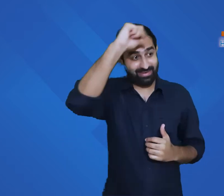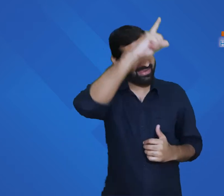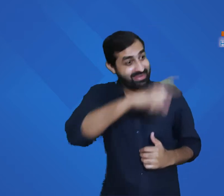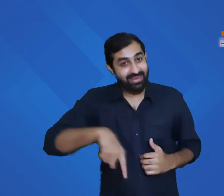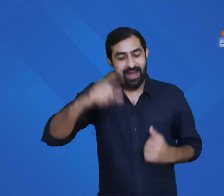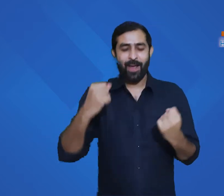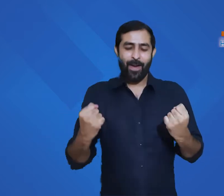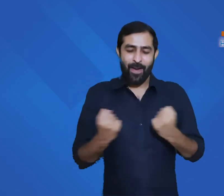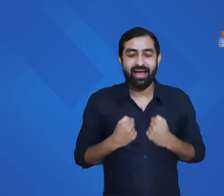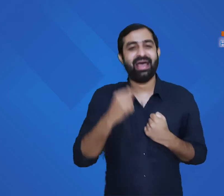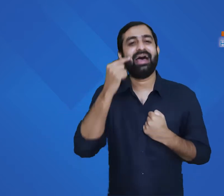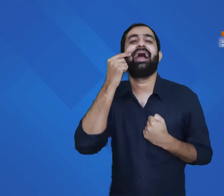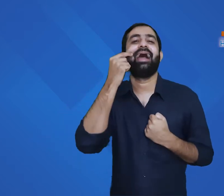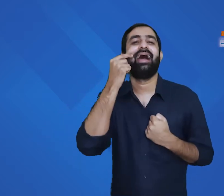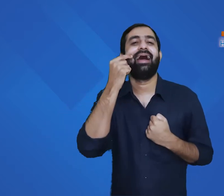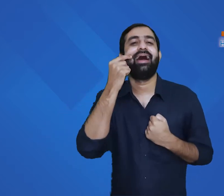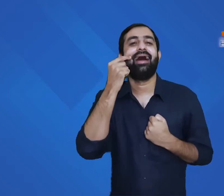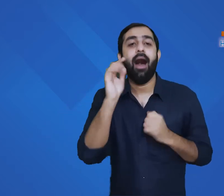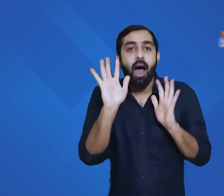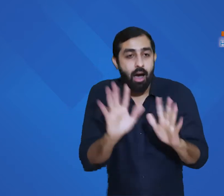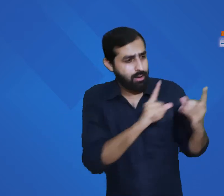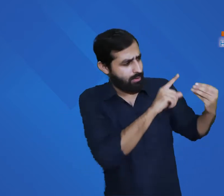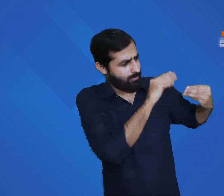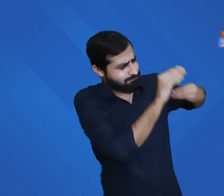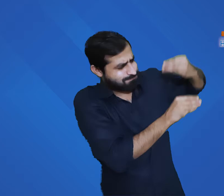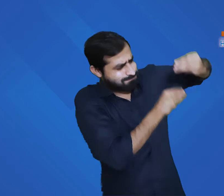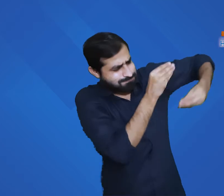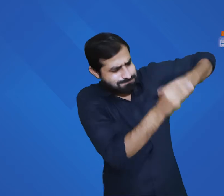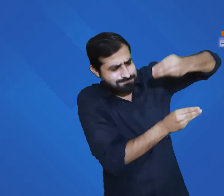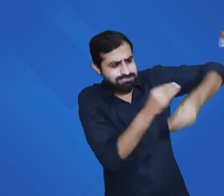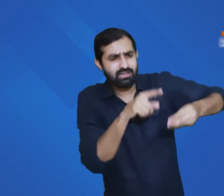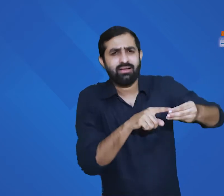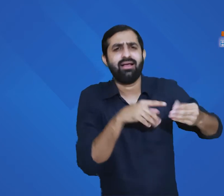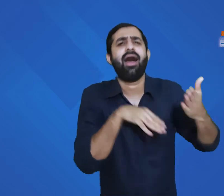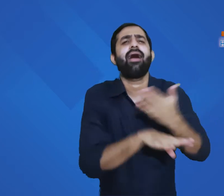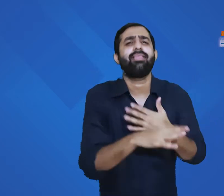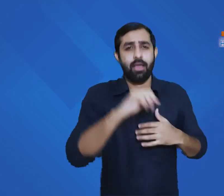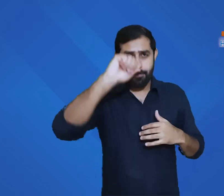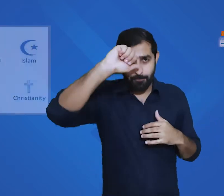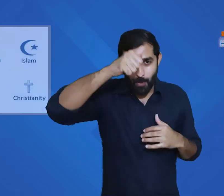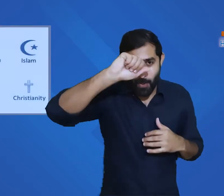my nationality is Indian. It shows my identity identity. Identity also includes traditions and culture